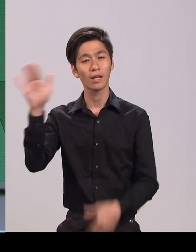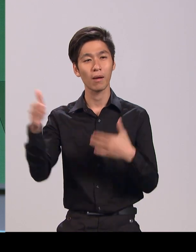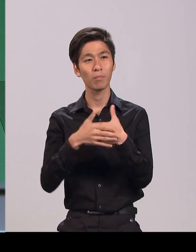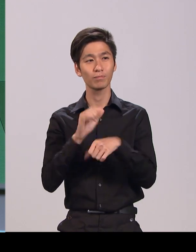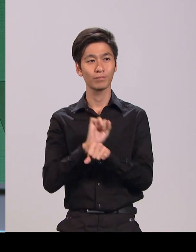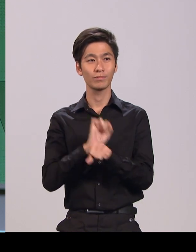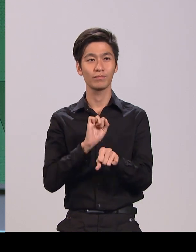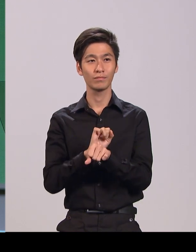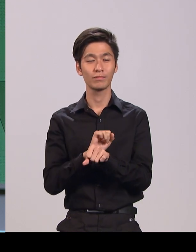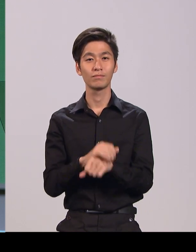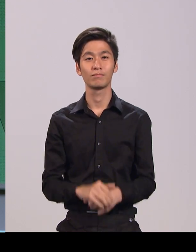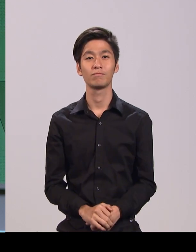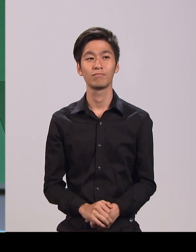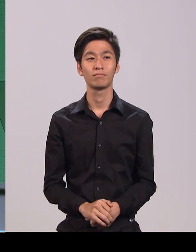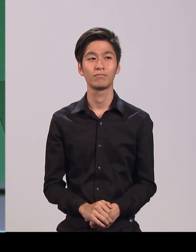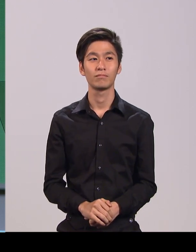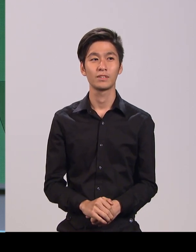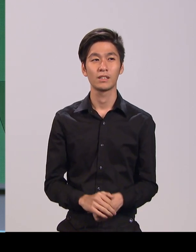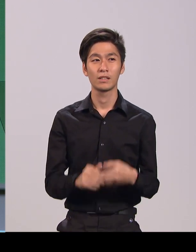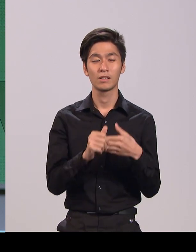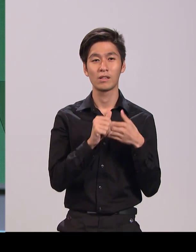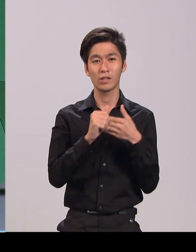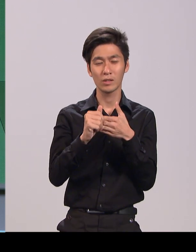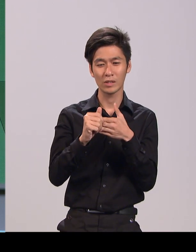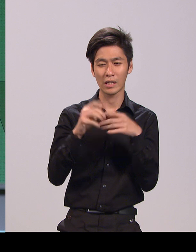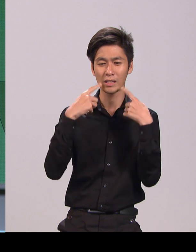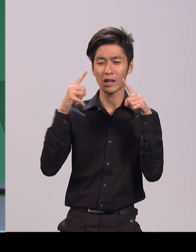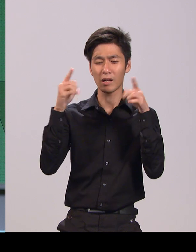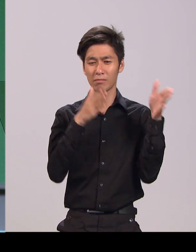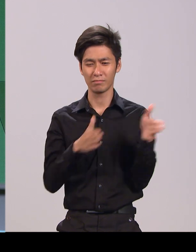Building up leadership and preparing for succession is one of my top priorities.